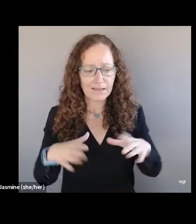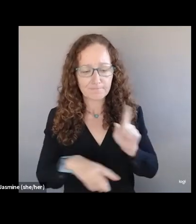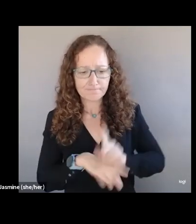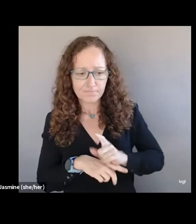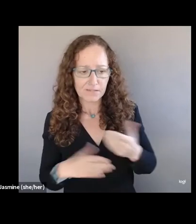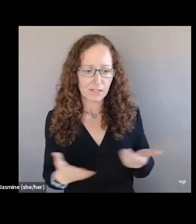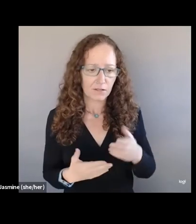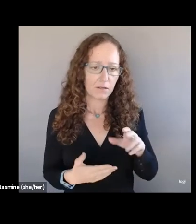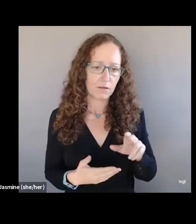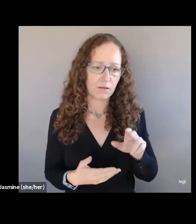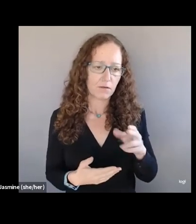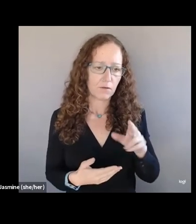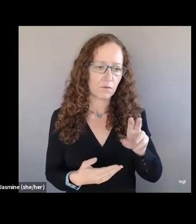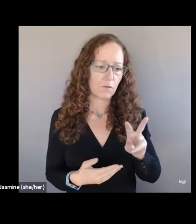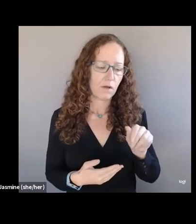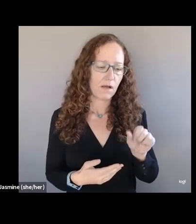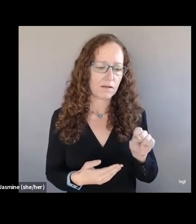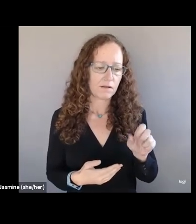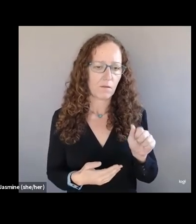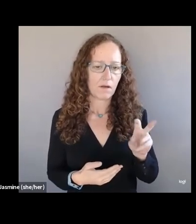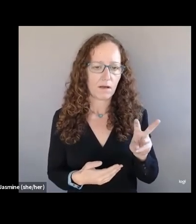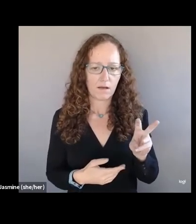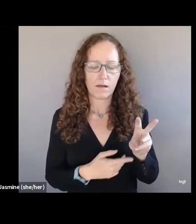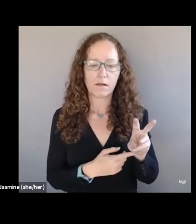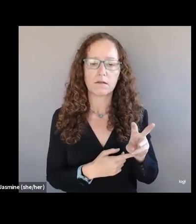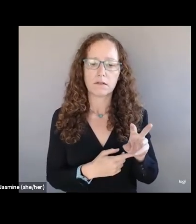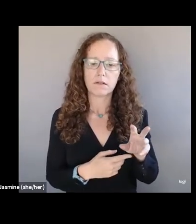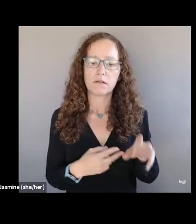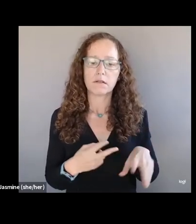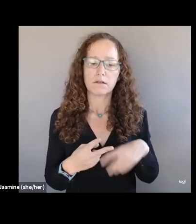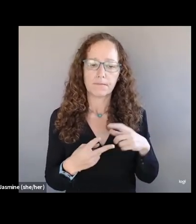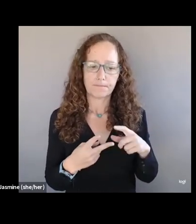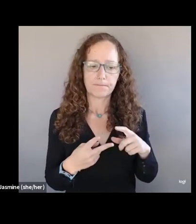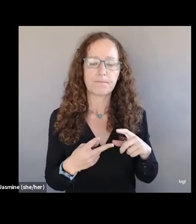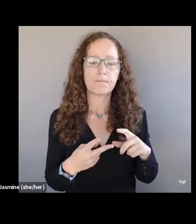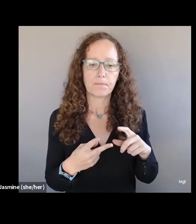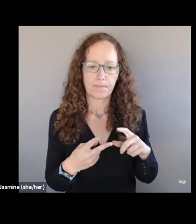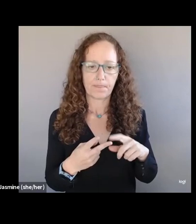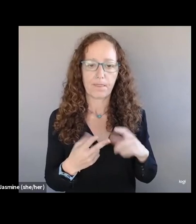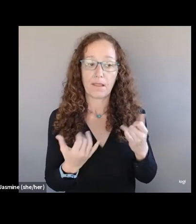today is stewarded by the ALMA Mutsun tribal band. I want to